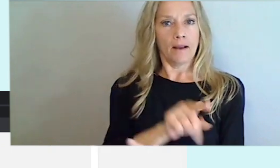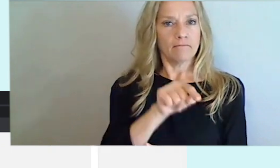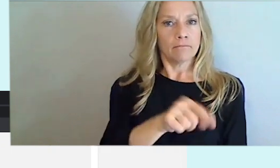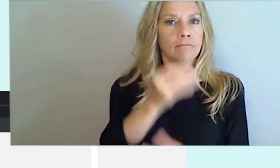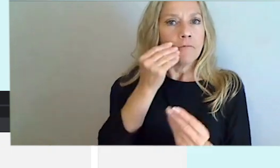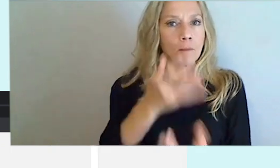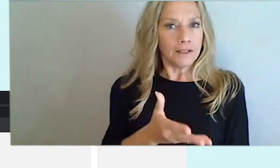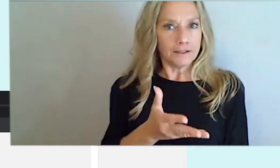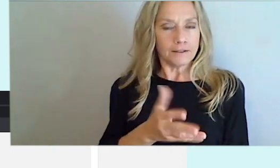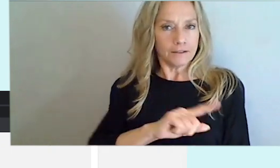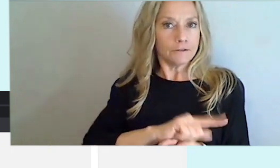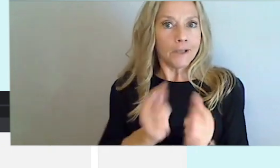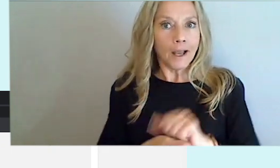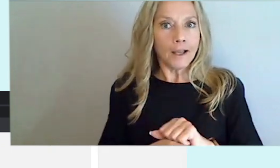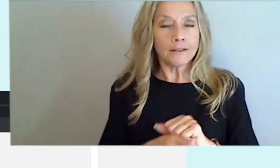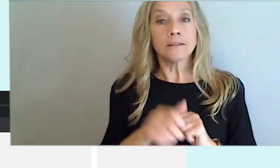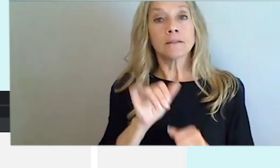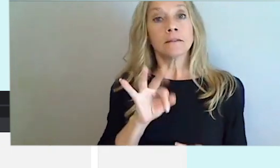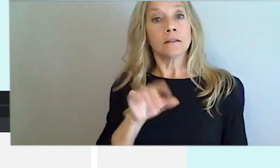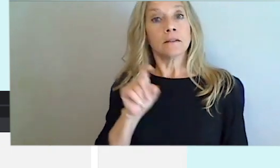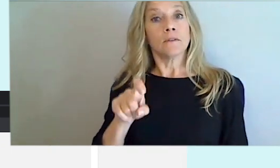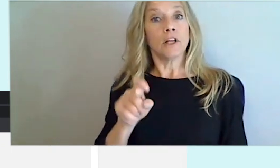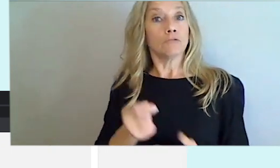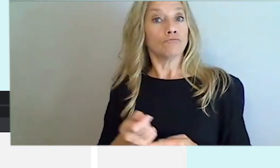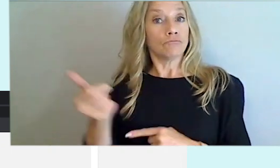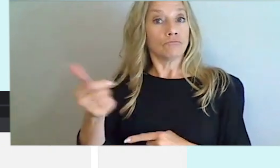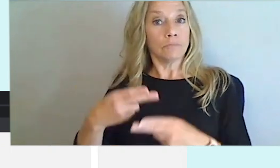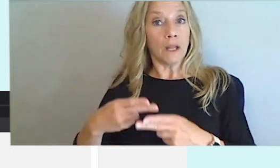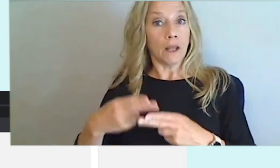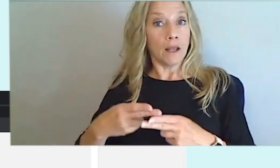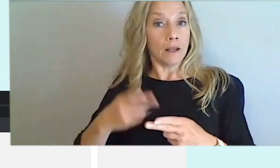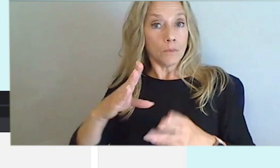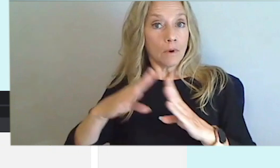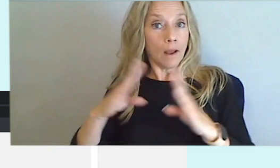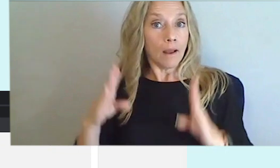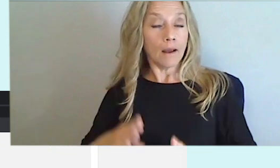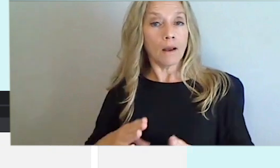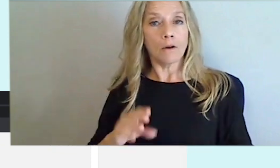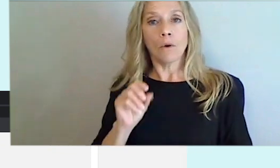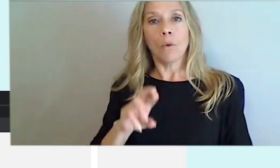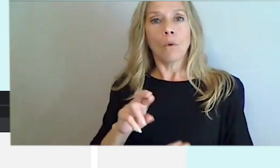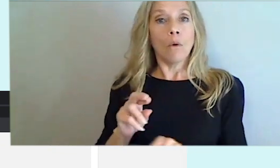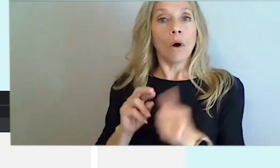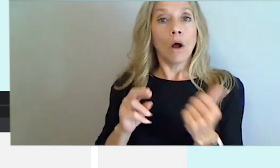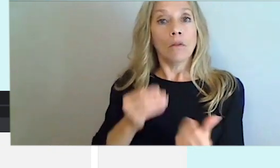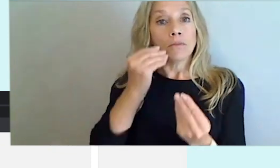If you need to remove someone from the household or remove information that has ended, you can click remove.